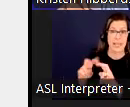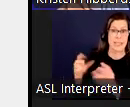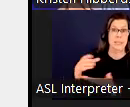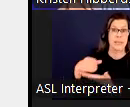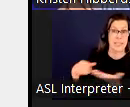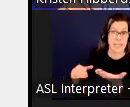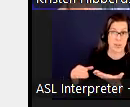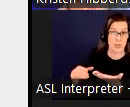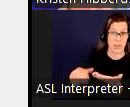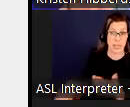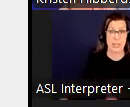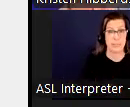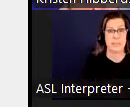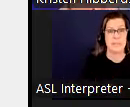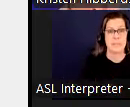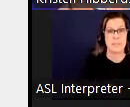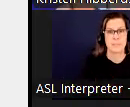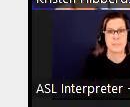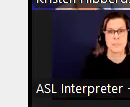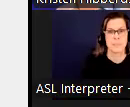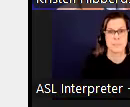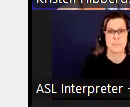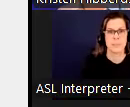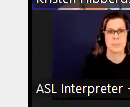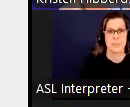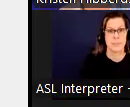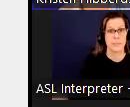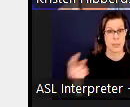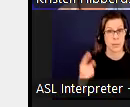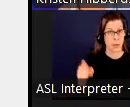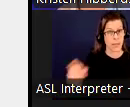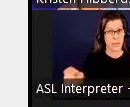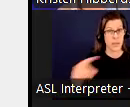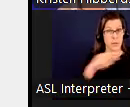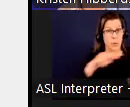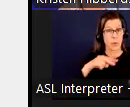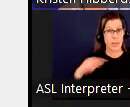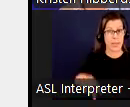So when you read 90 and that assessment section,